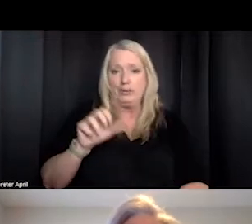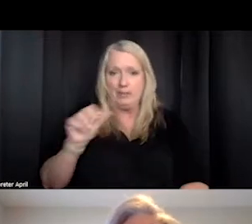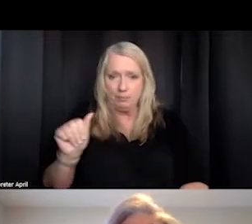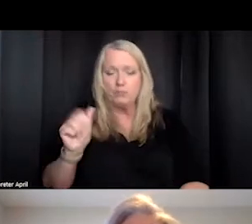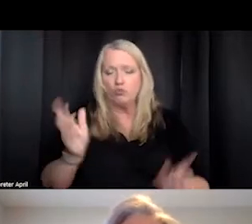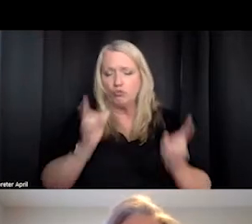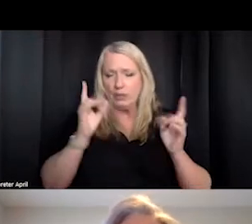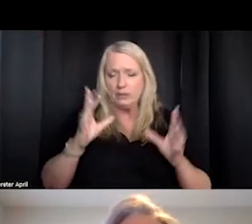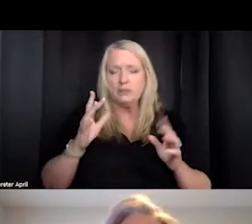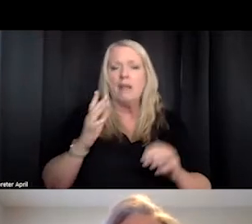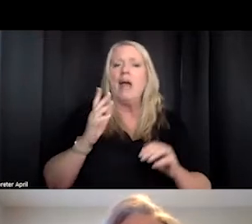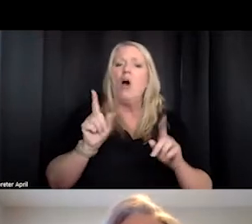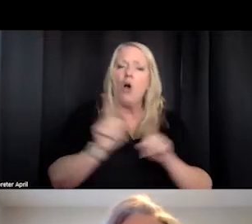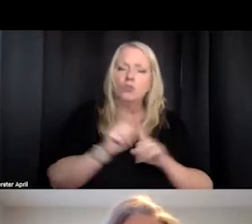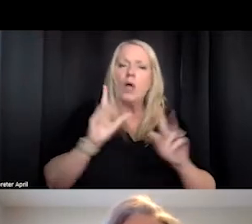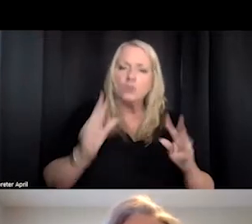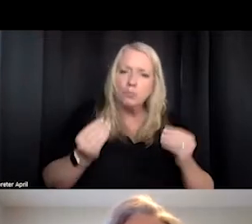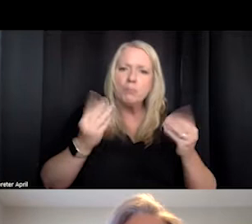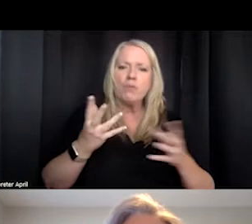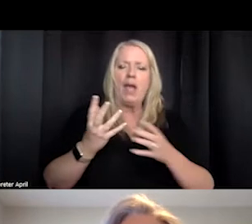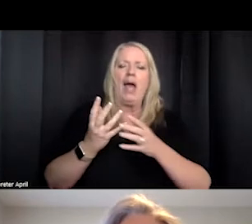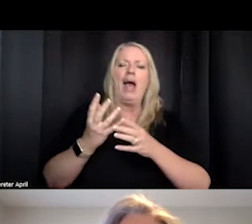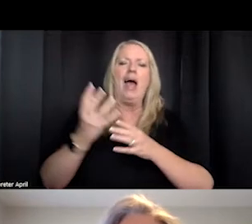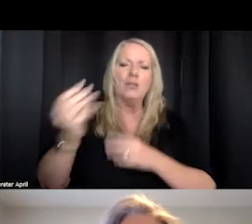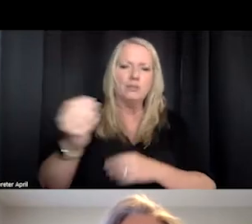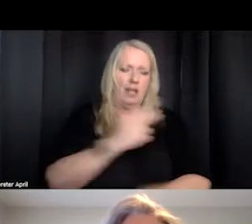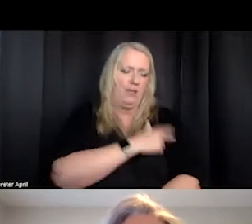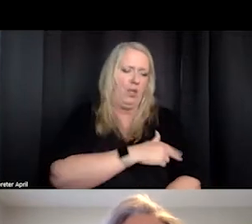AND IT ALSO HAS TO BE PROVIDED OUTSIDE OF A HOSPITAL, OR OTHER FACILITY SETTING.